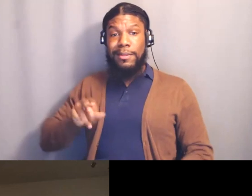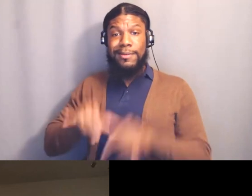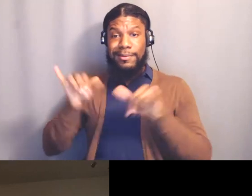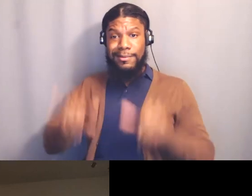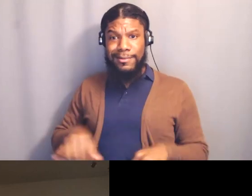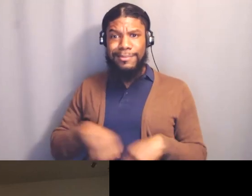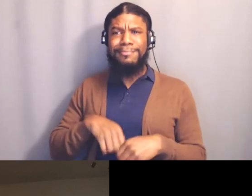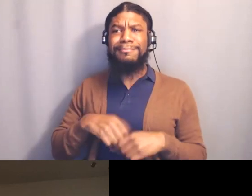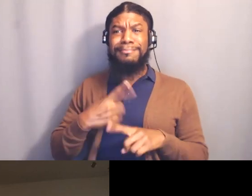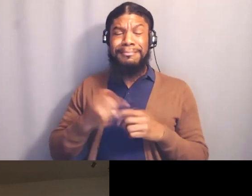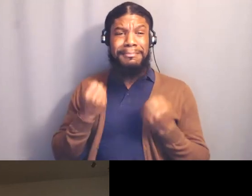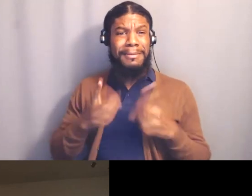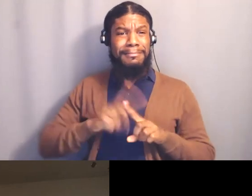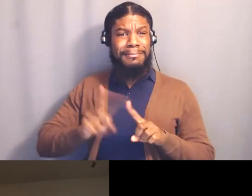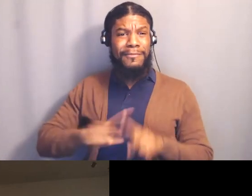on my own Instagram @omgirlalli there.